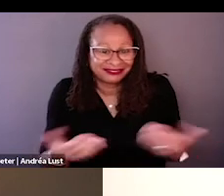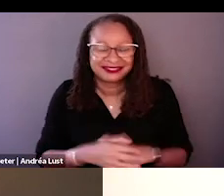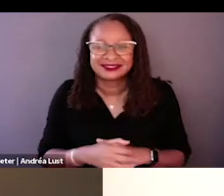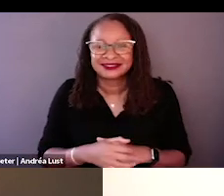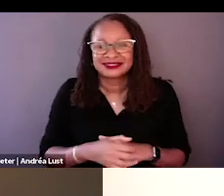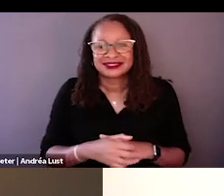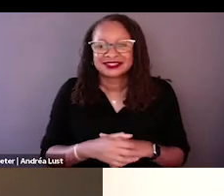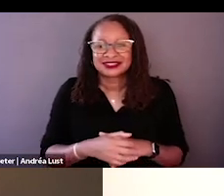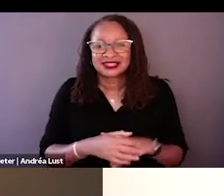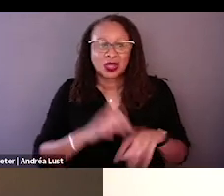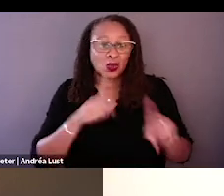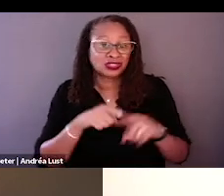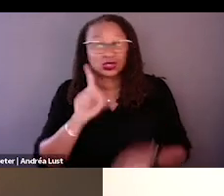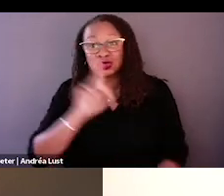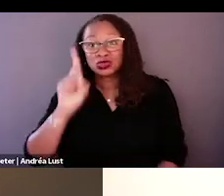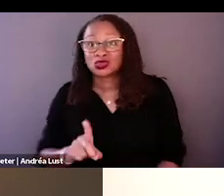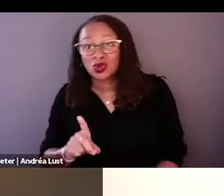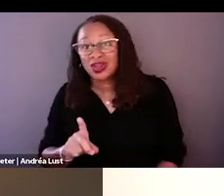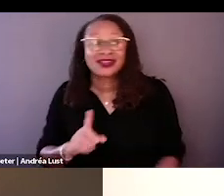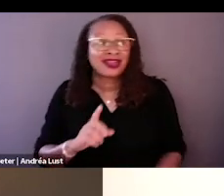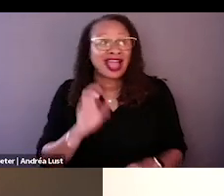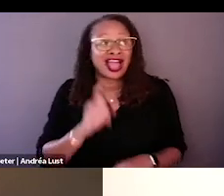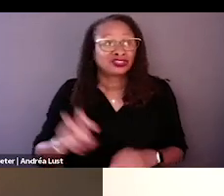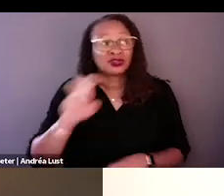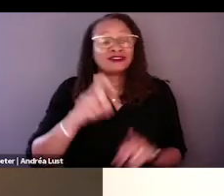you are in some kind of horrible fantasy.